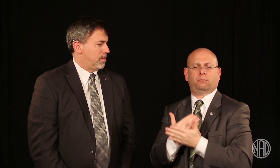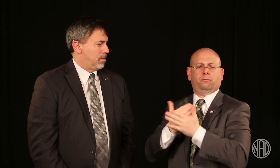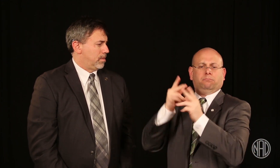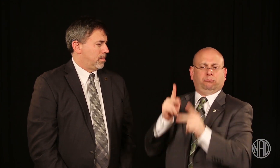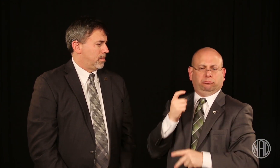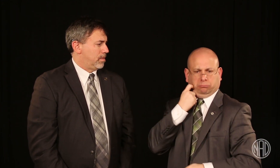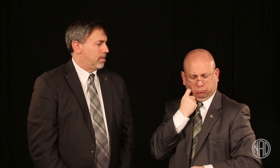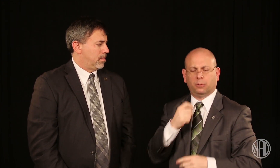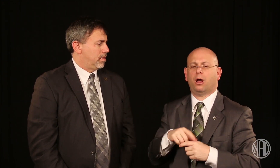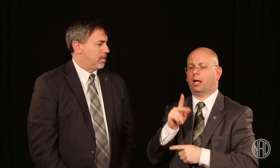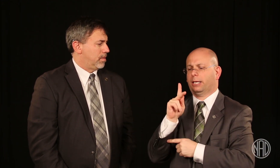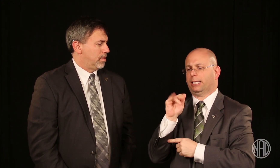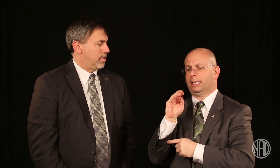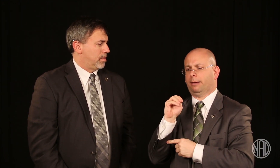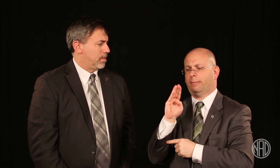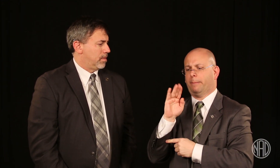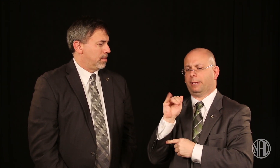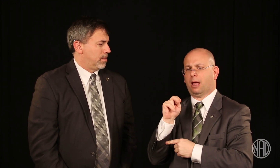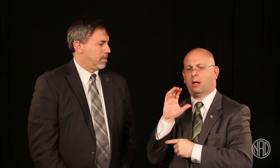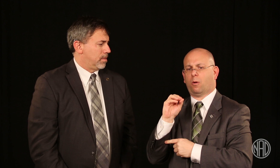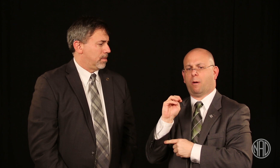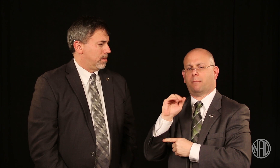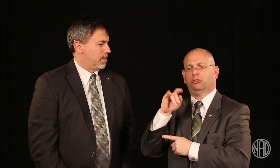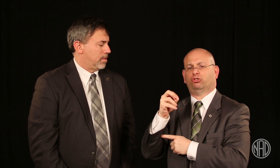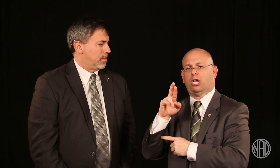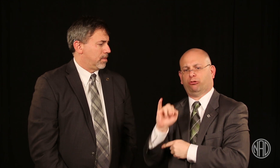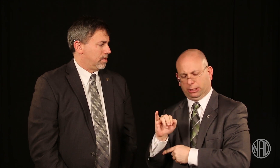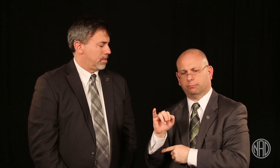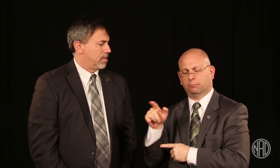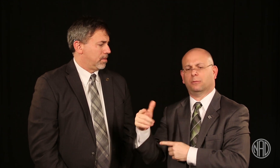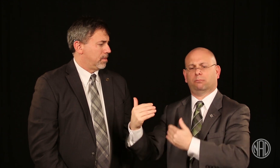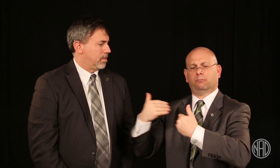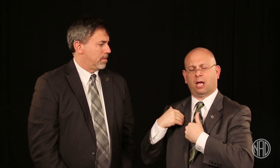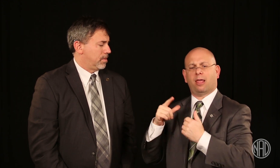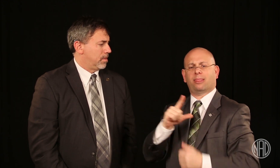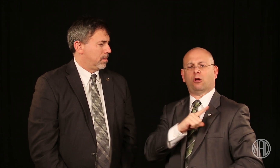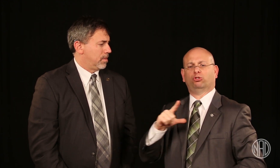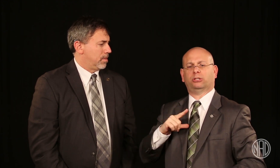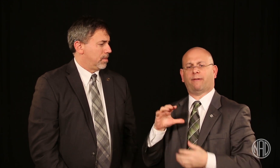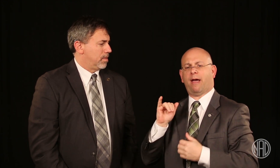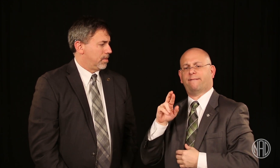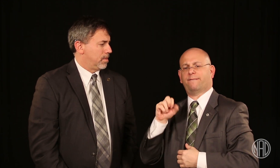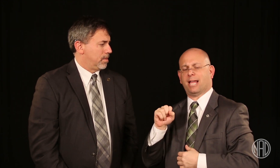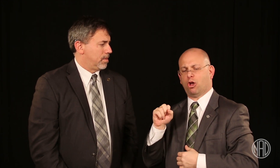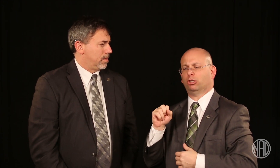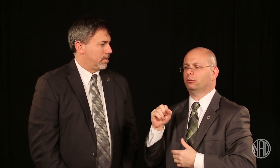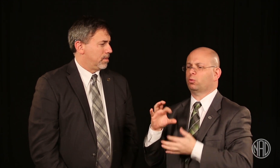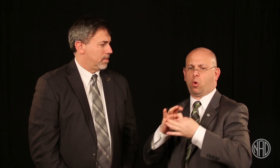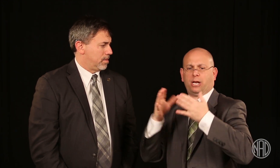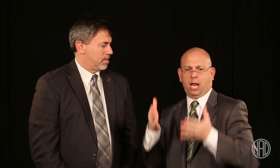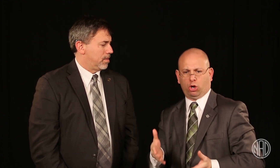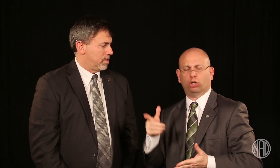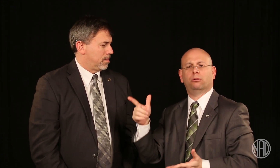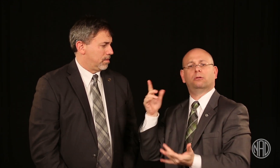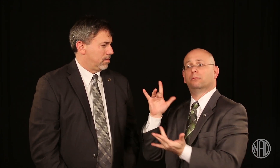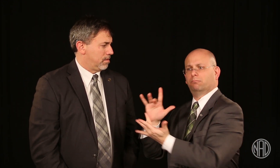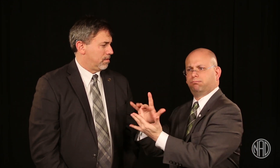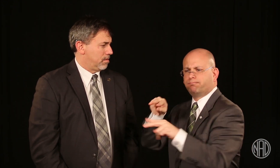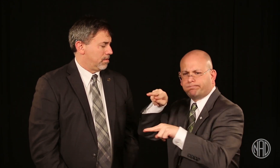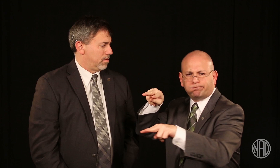Kim Bianco Majeri, who is our Legislative Affairs Coordinator.